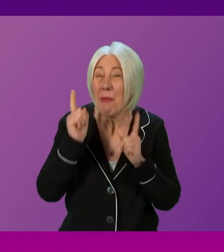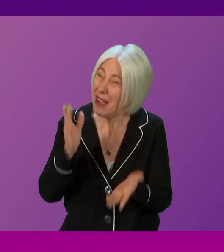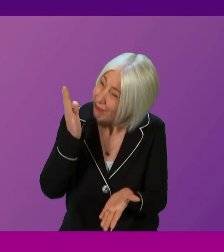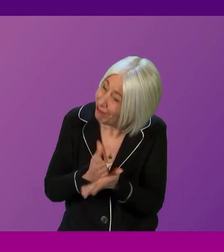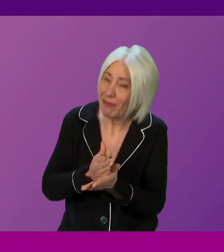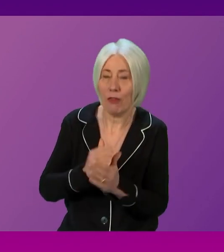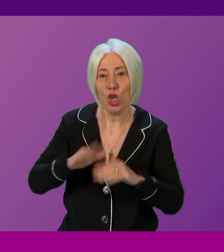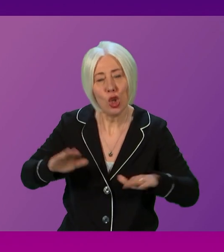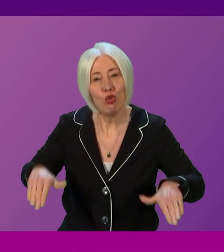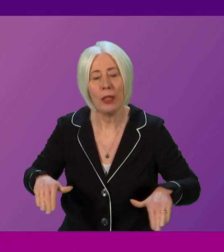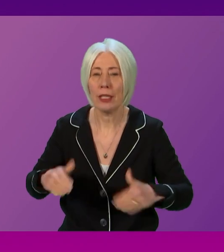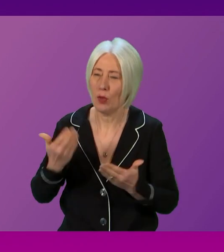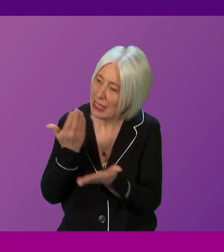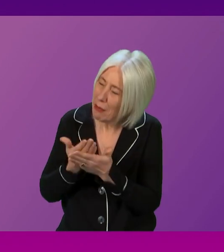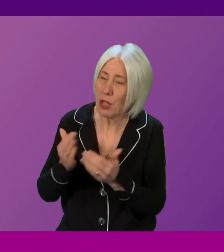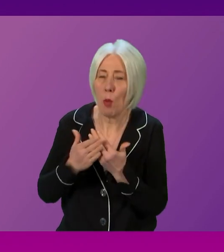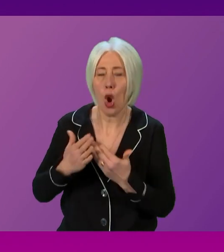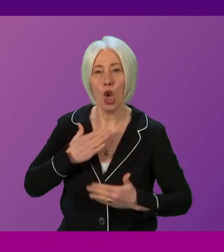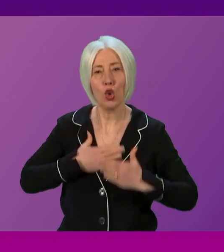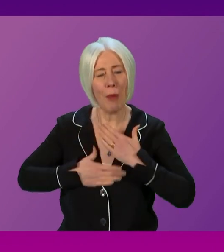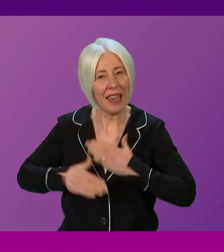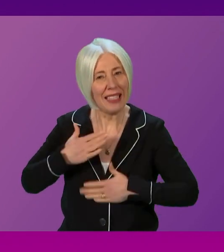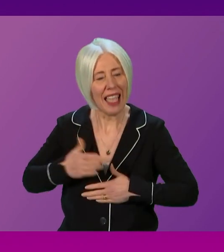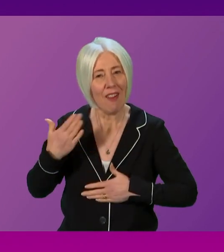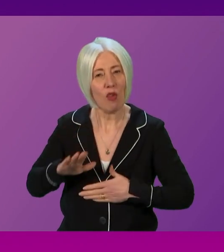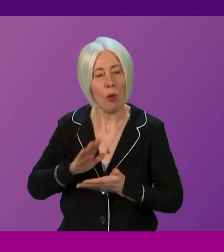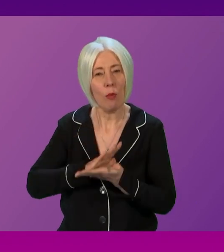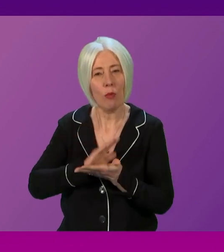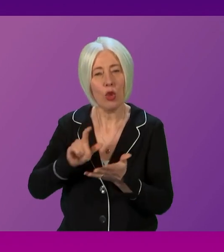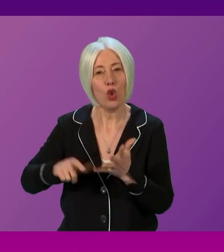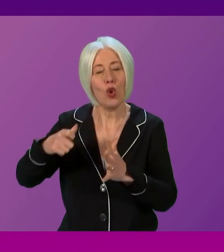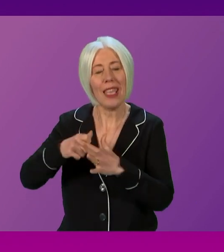much more humanity in the United Kingdom Government’s approach to immigration and asylum.